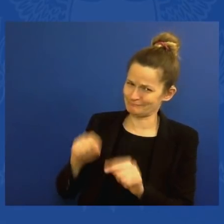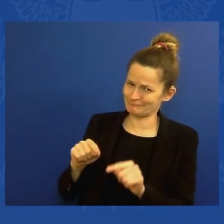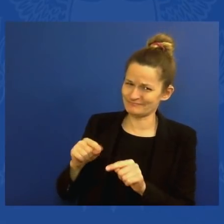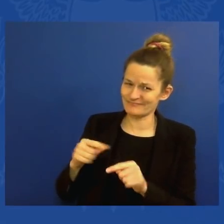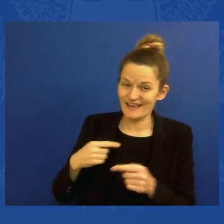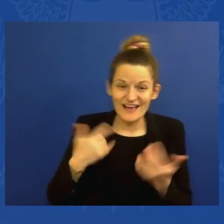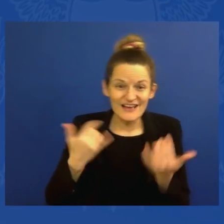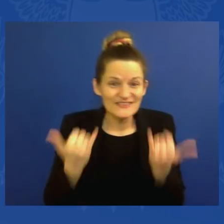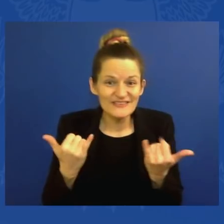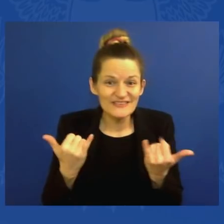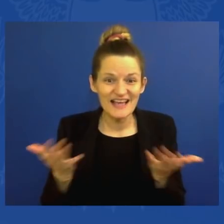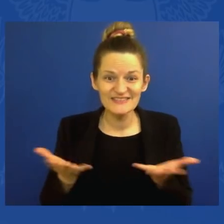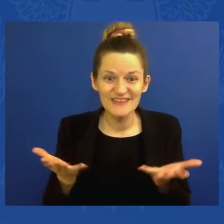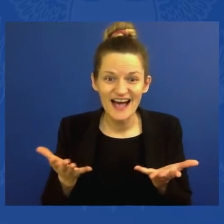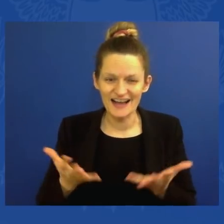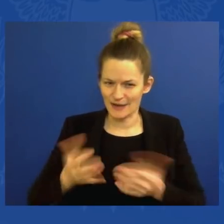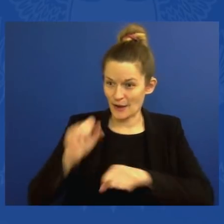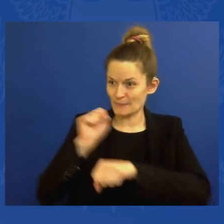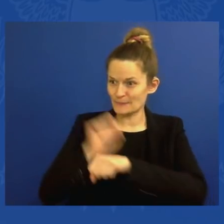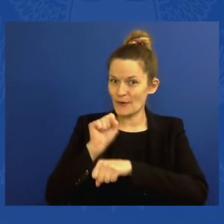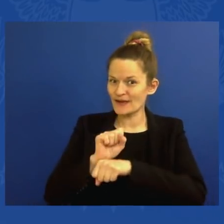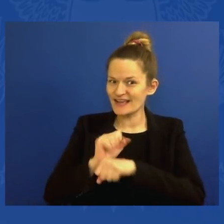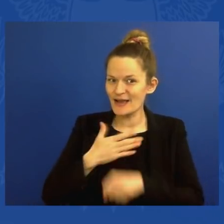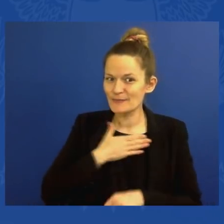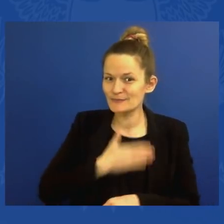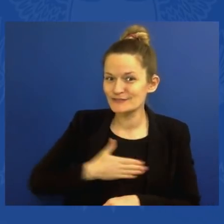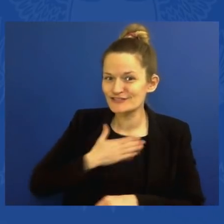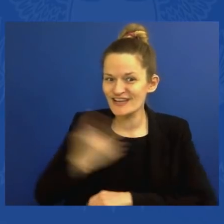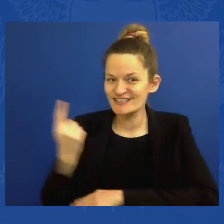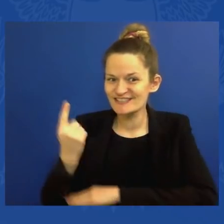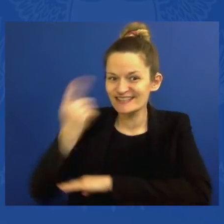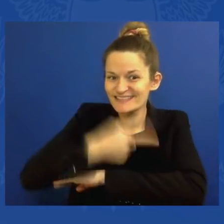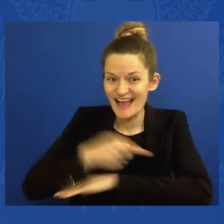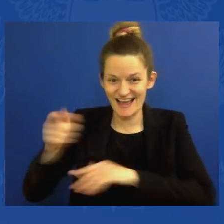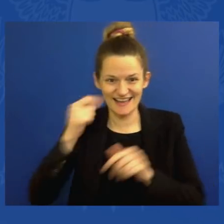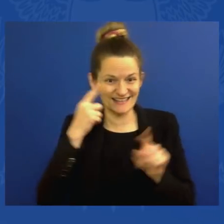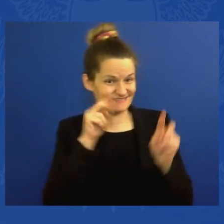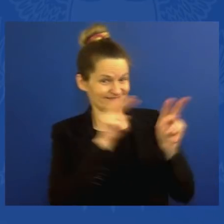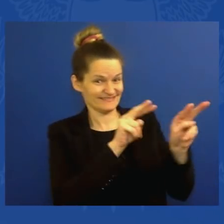we have employees from Pomona, California, as well as Grand Prairie, Texas.